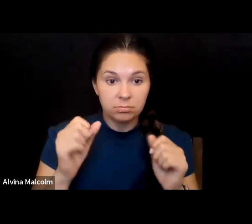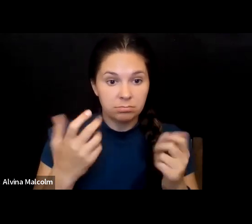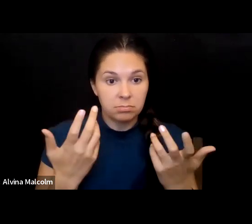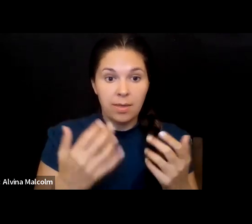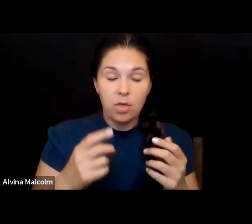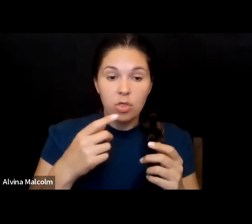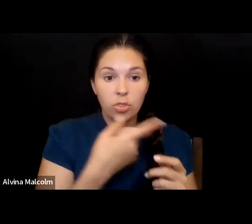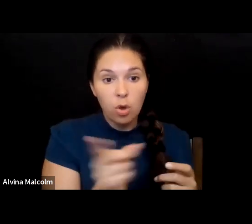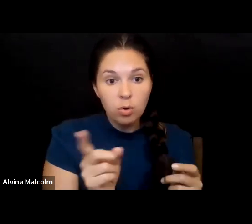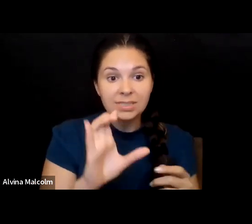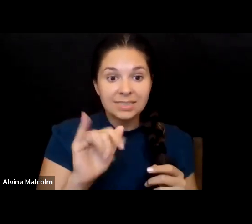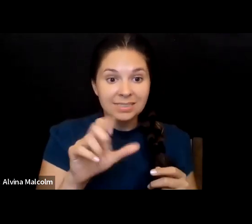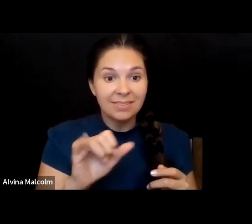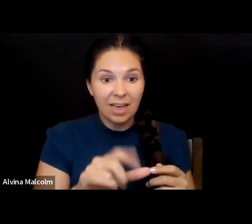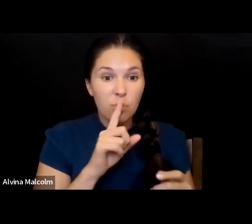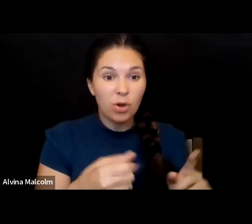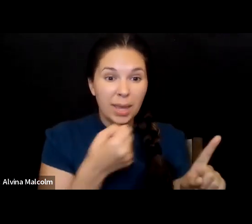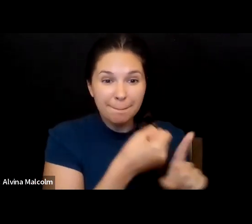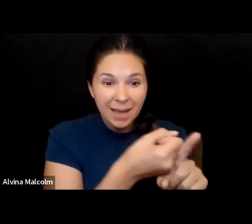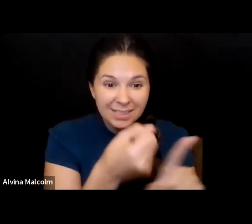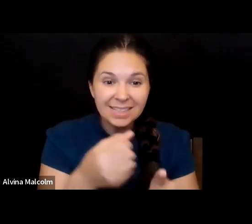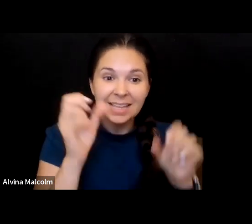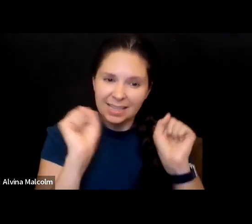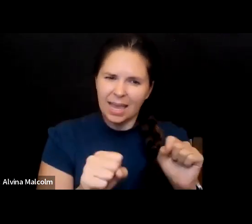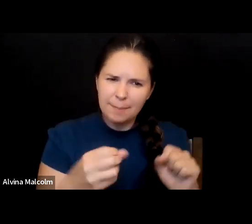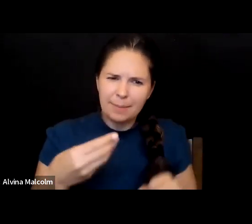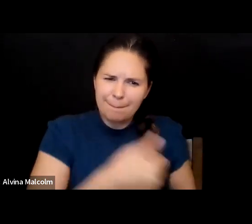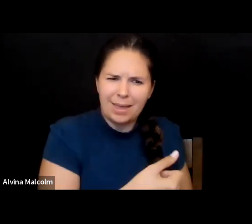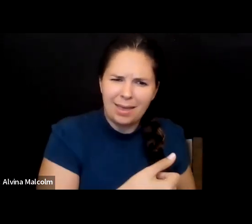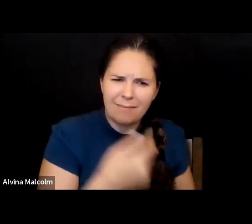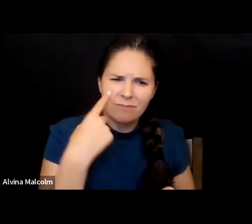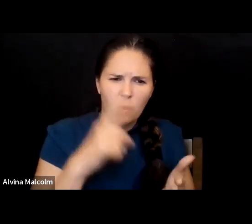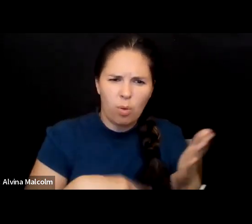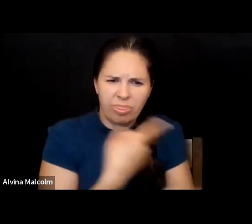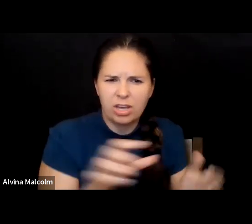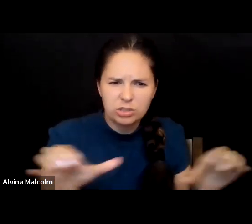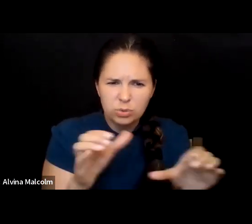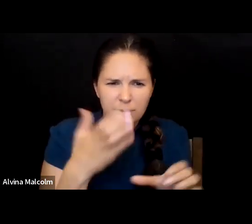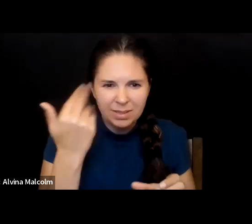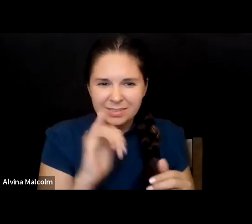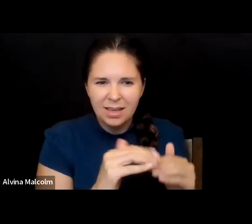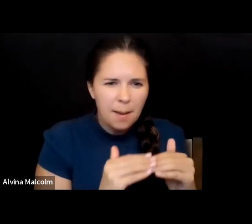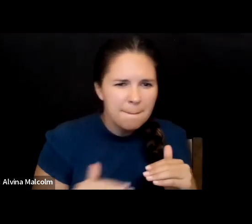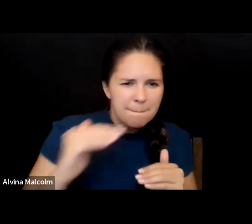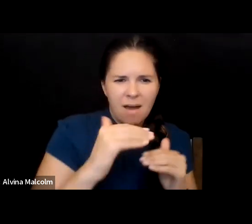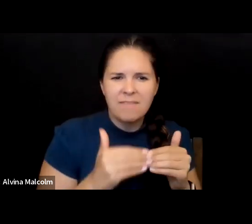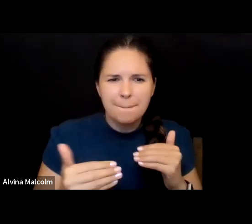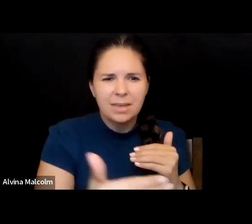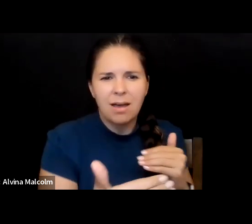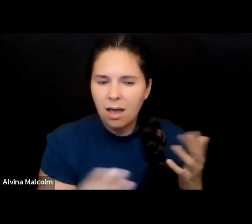I don't know what that means for us yet, but I hope it means that the CILs can be -- the impacted CILs can be